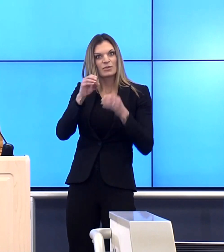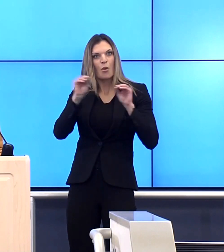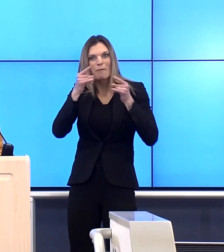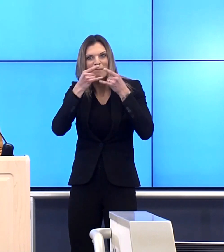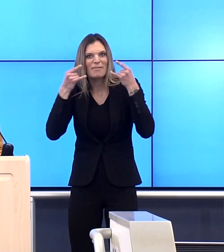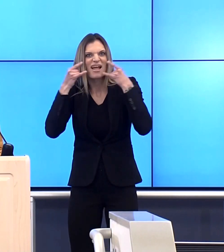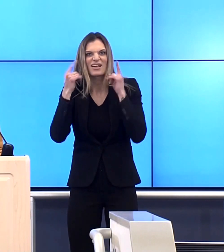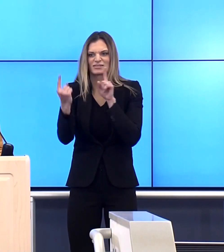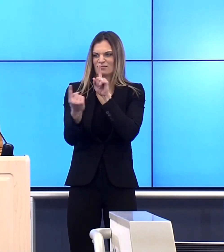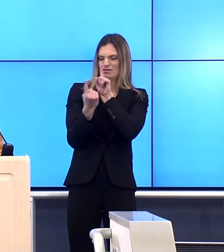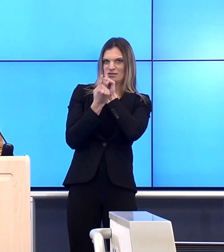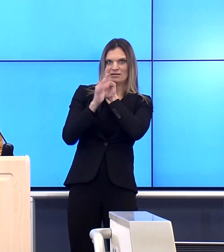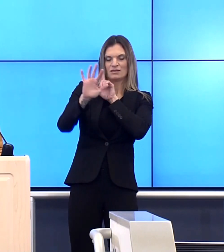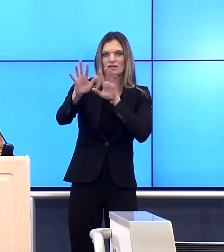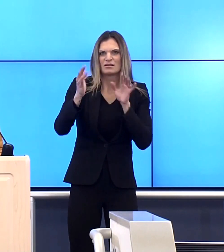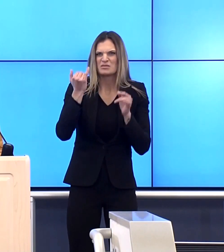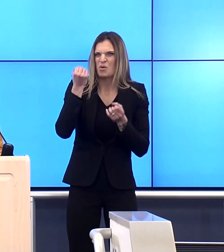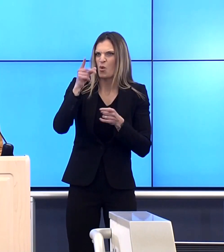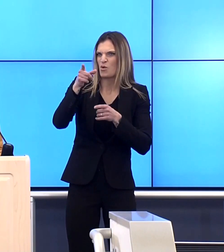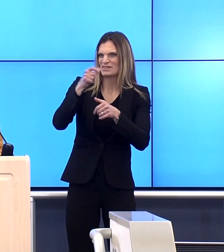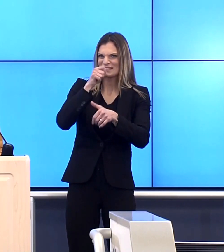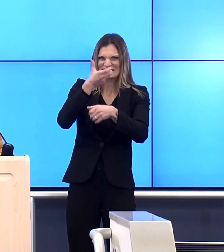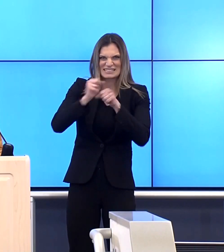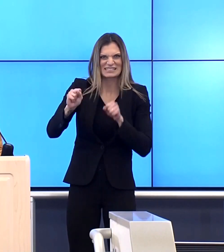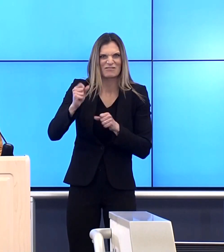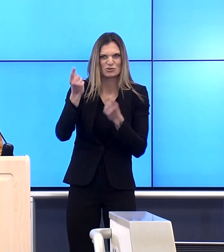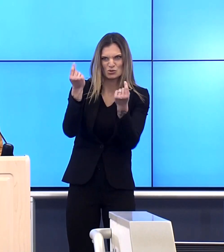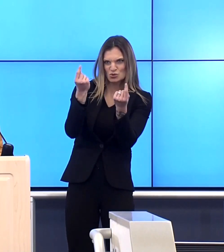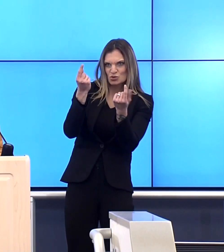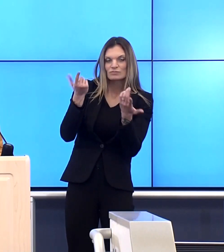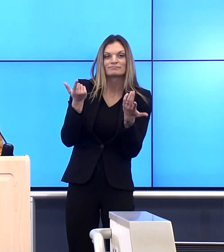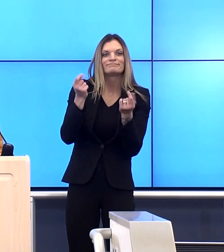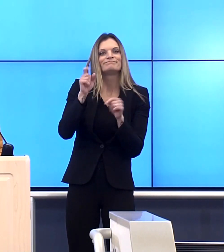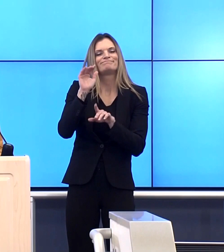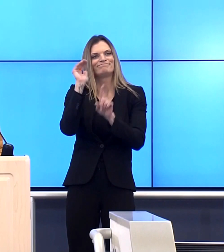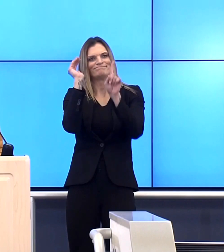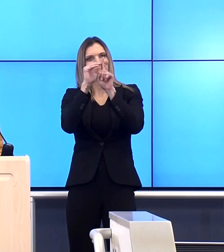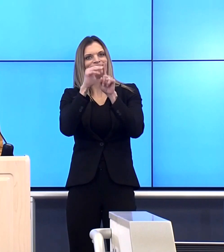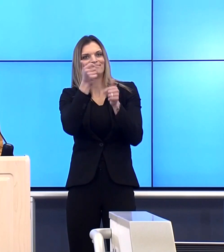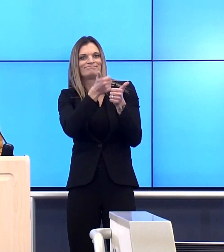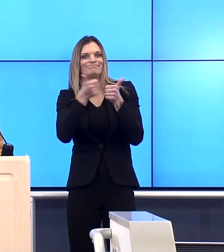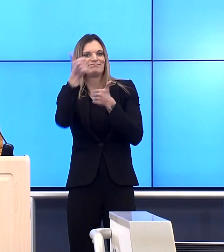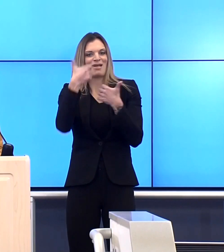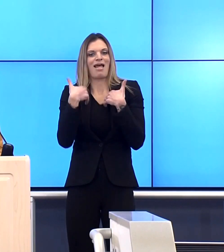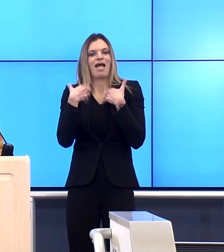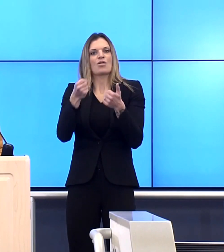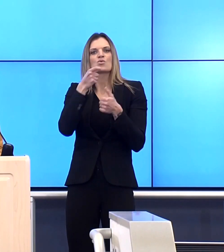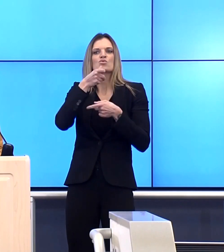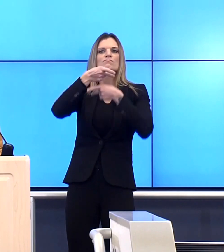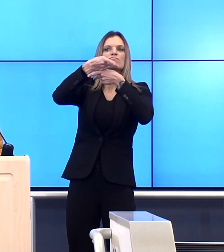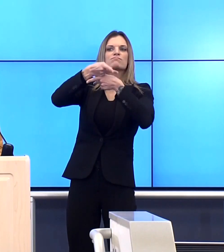AND IF YOU SEE PEOPLE FLAG RANTLY VIOLATING THIS AND NOT RANTLY VIOLATING THIS AND NOT TAKING YOUR HEALTH SERIOUSLY, TAKING YOUR HEALTH SERIOUSLY, YOU SHOULD BE TALKING WITH YOUR YOU SHOULD BE TALKING WITH YOUR LOCAL PUBLIC OFFICIALS. LOCAL PUBLIC OFFICIALS. BECAUSE AT THE LOCAL LEVEL IS